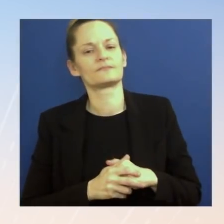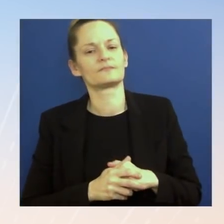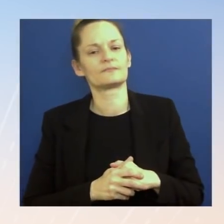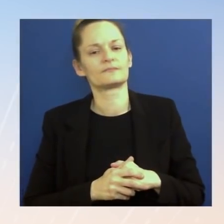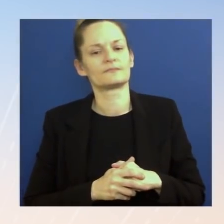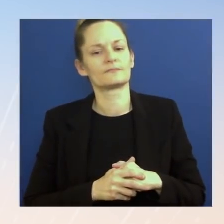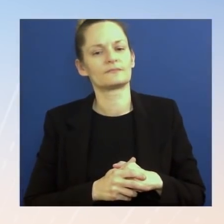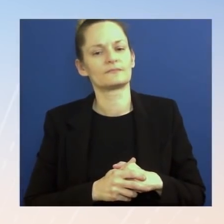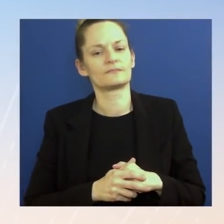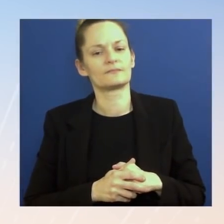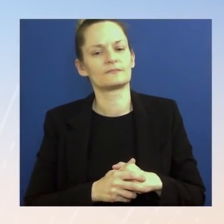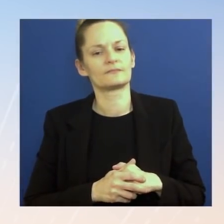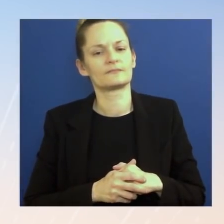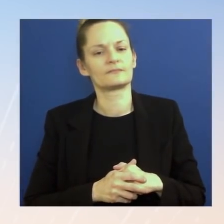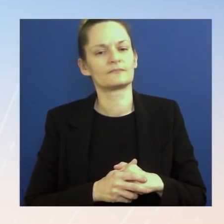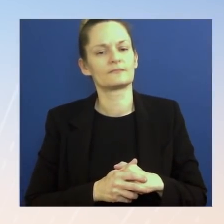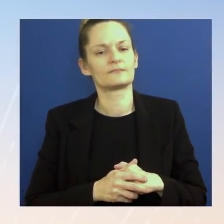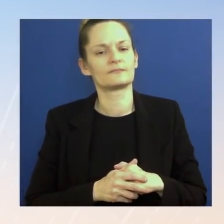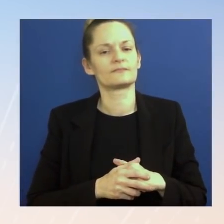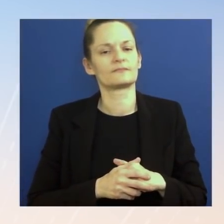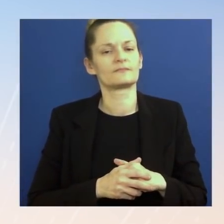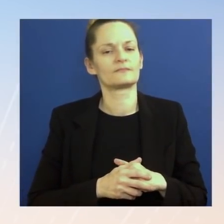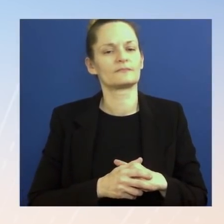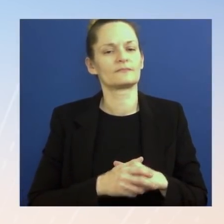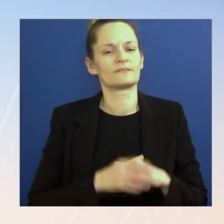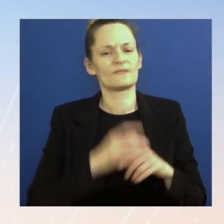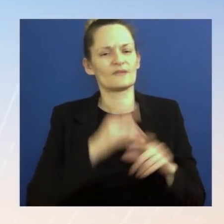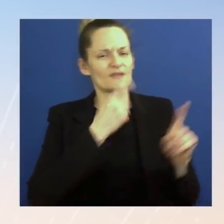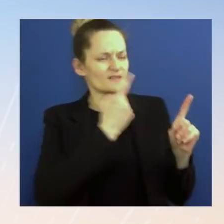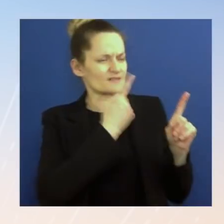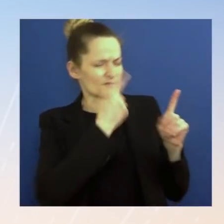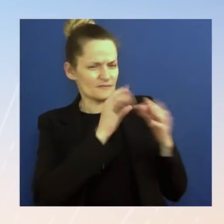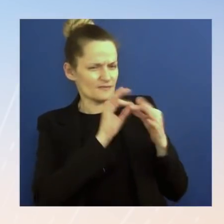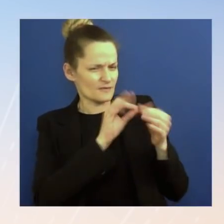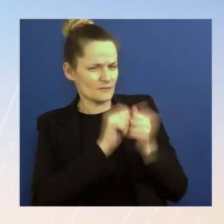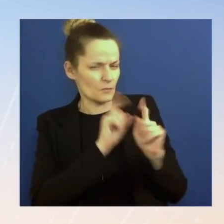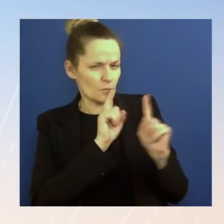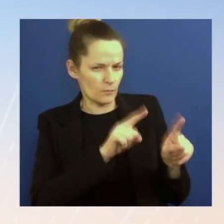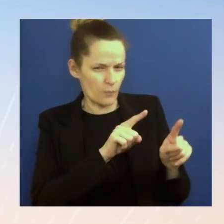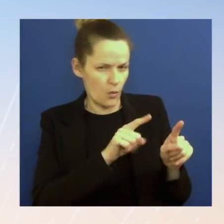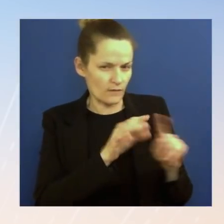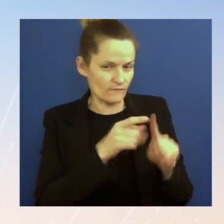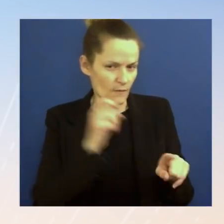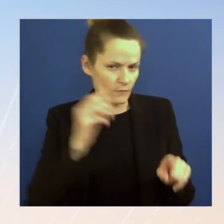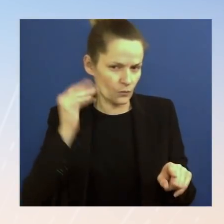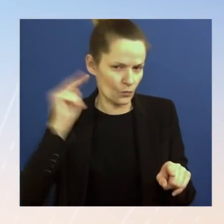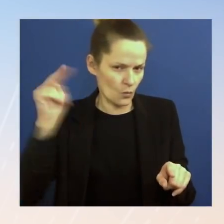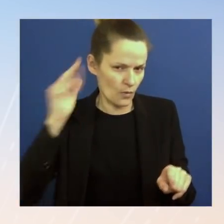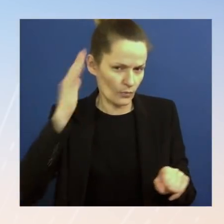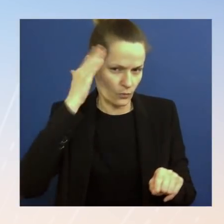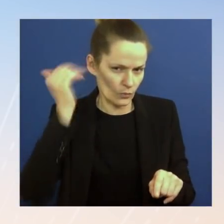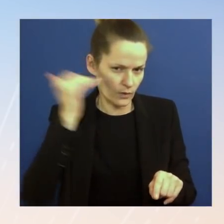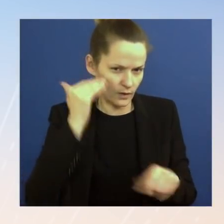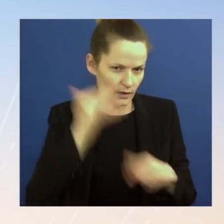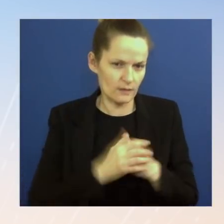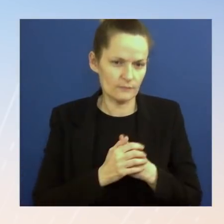What I can tell you is that, you know, as you know, last week, we proactively decided to reveal information